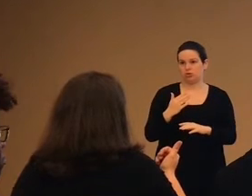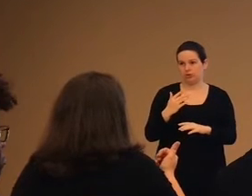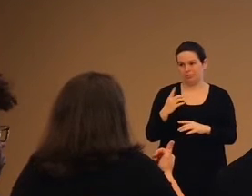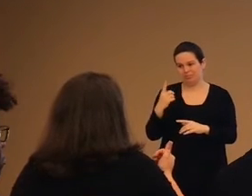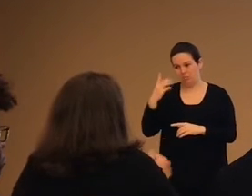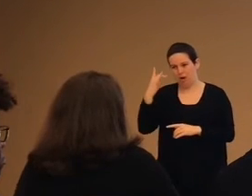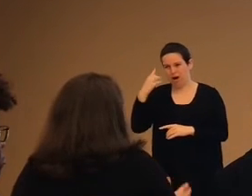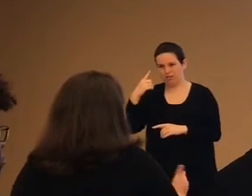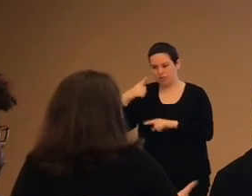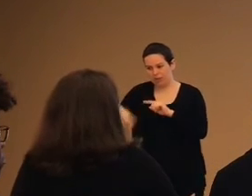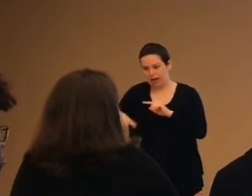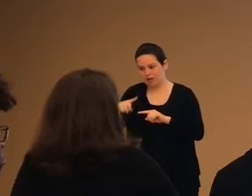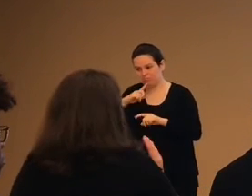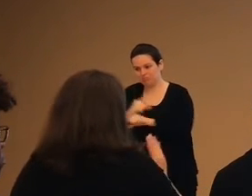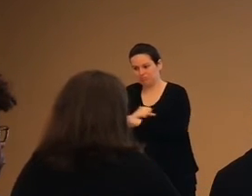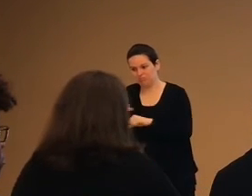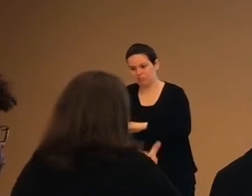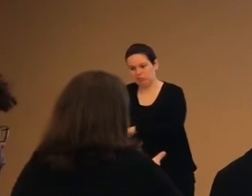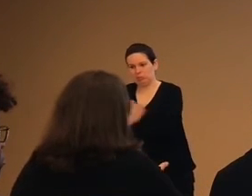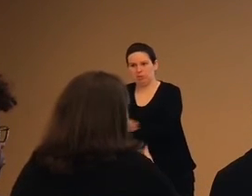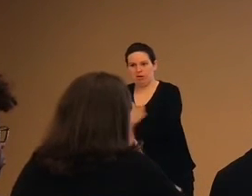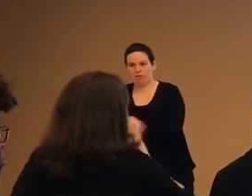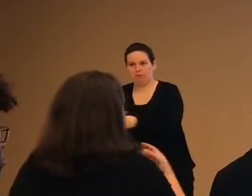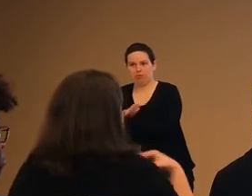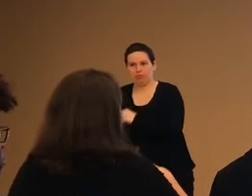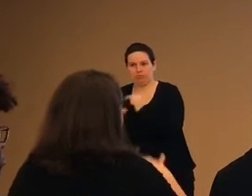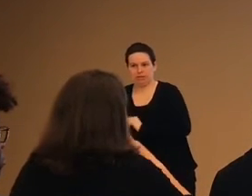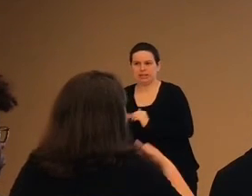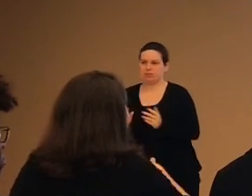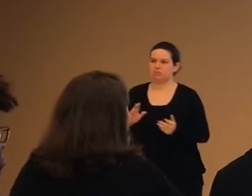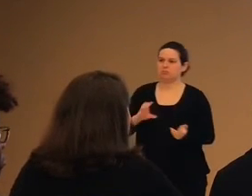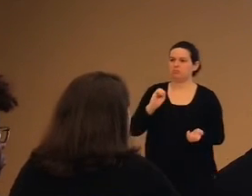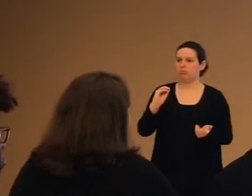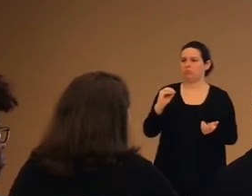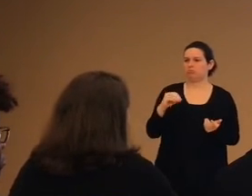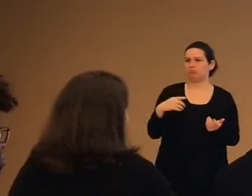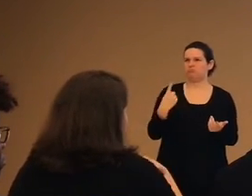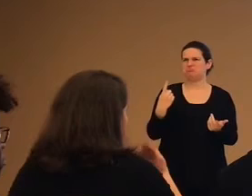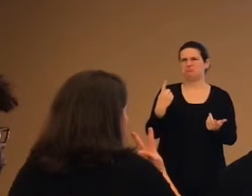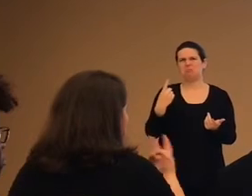So that was really really beneficial to us, and that's something. We've done in the last two-and-a-half years